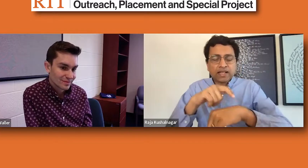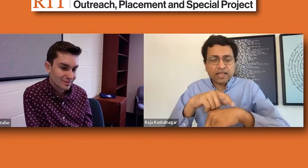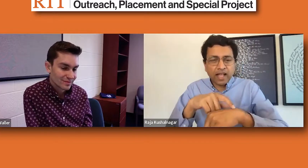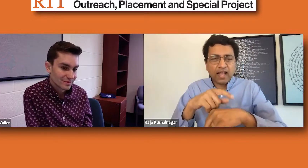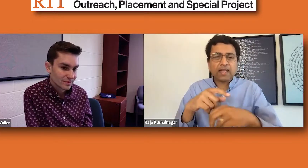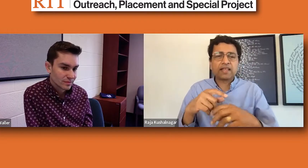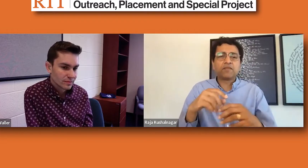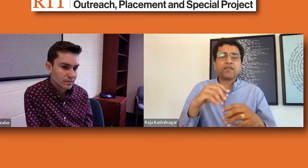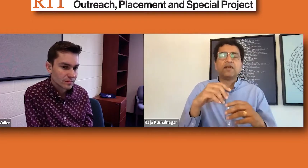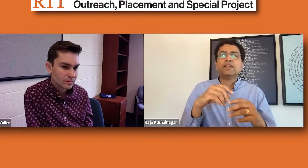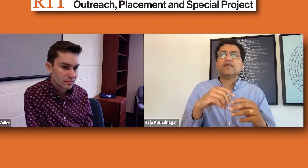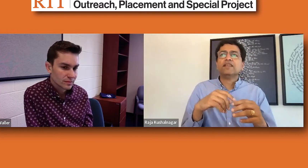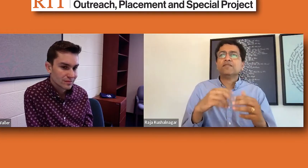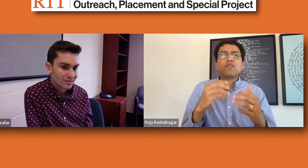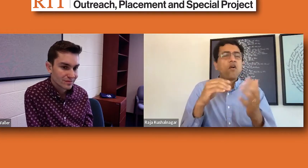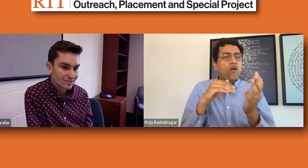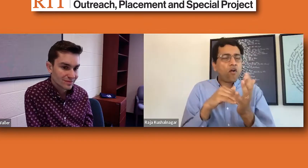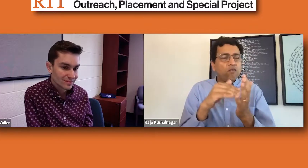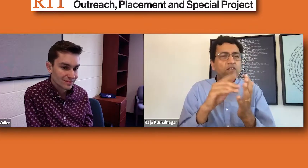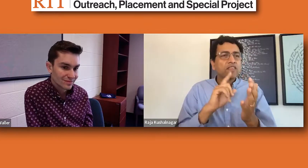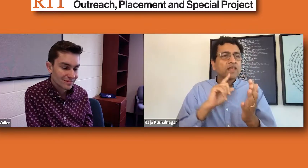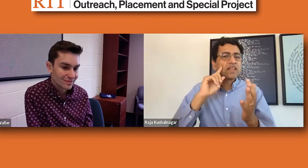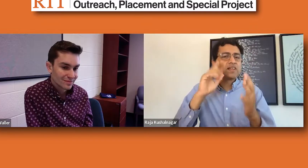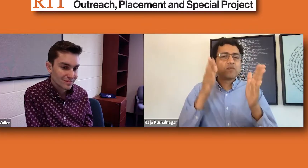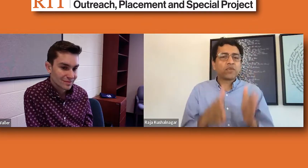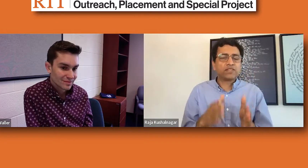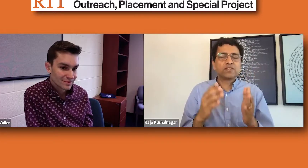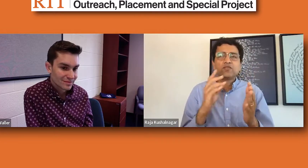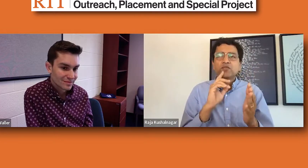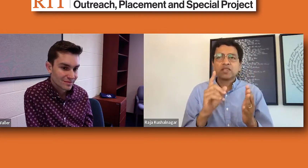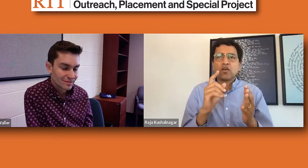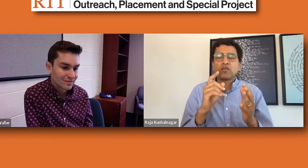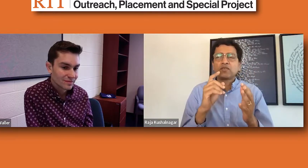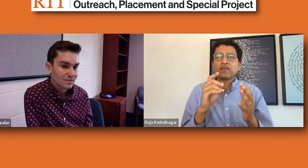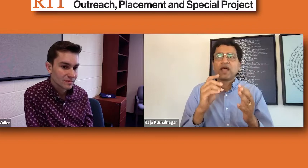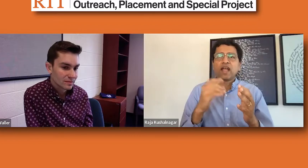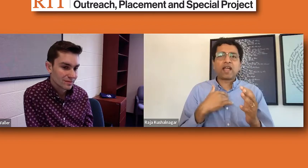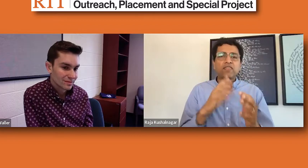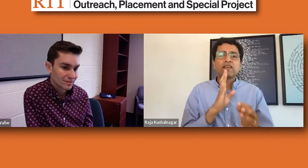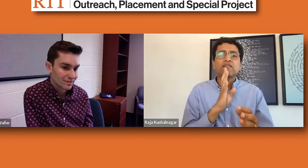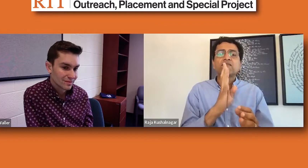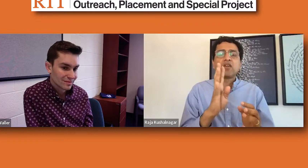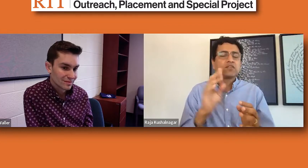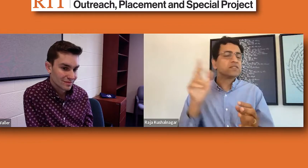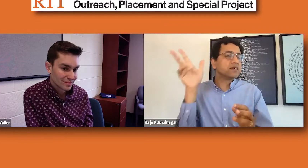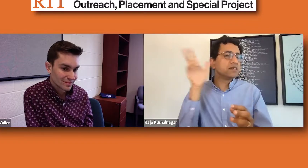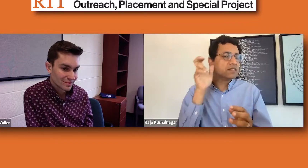and we still only had a limited number of we had a limited amount of time. And so I think